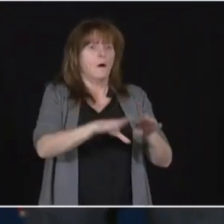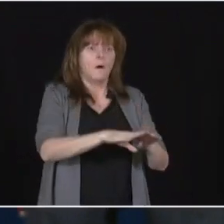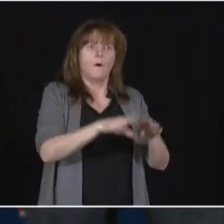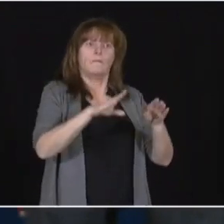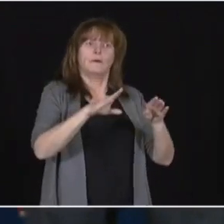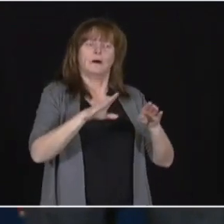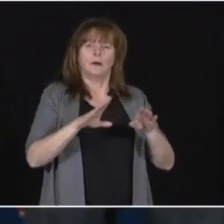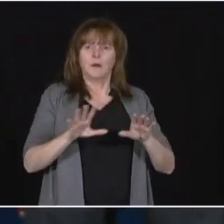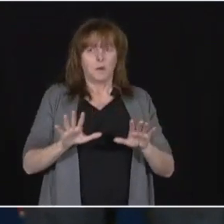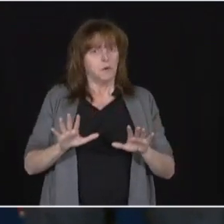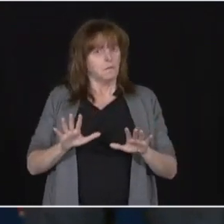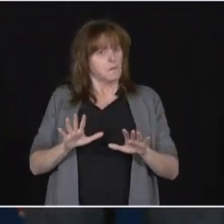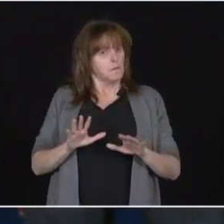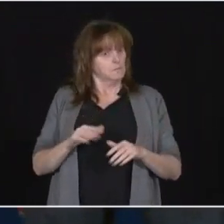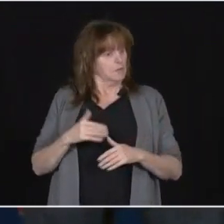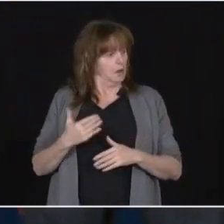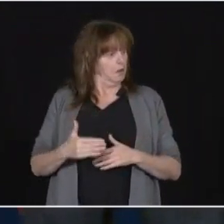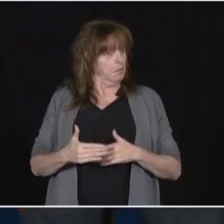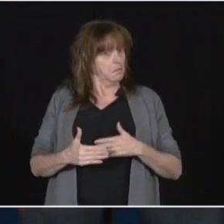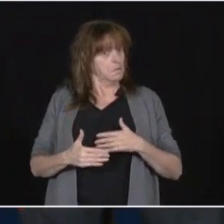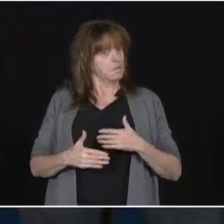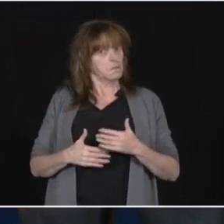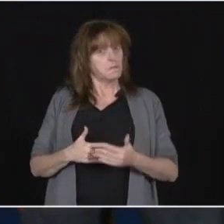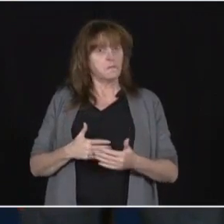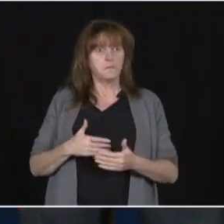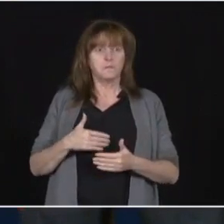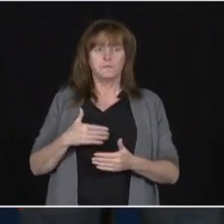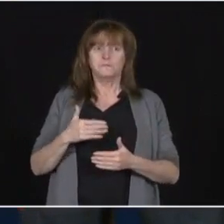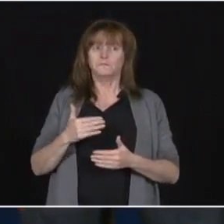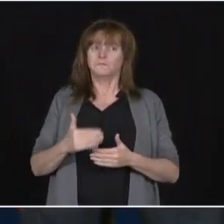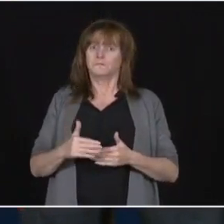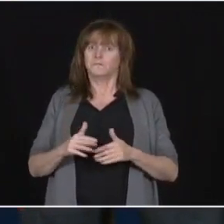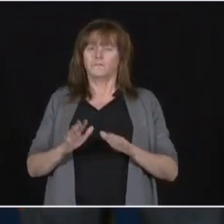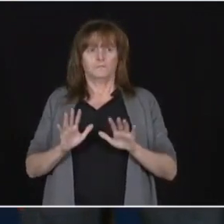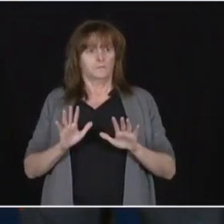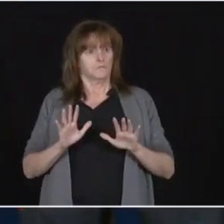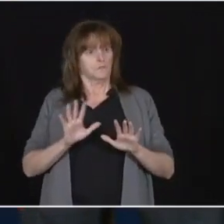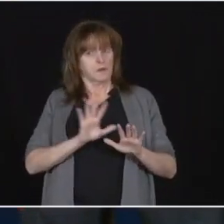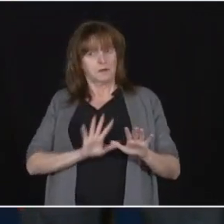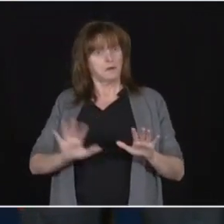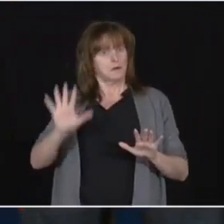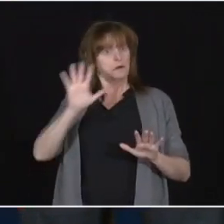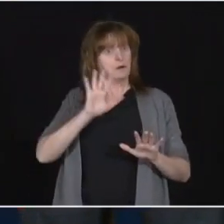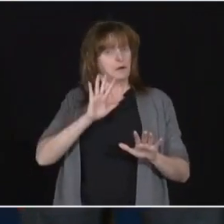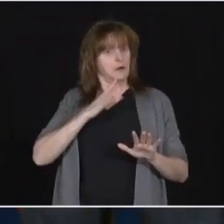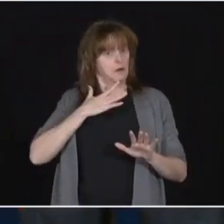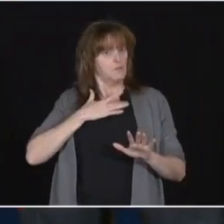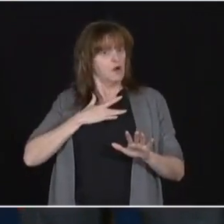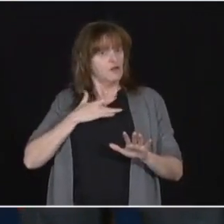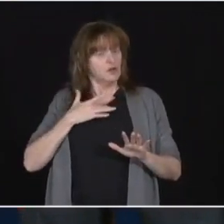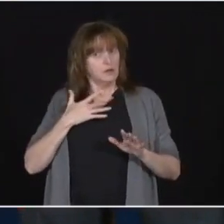because we have followed the advice of our public health experts. The best line of defence against COVID-19